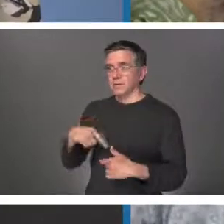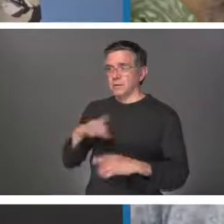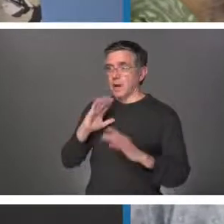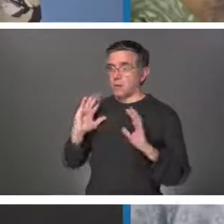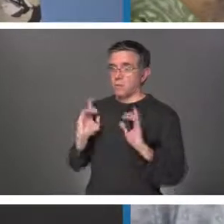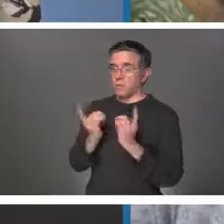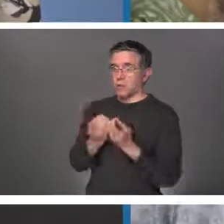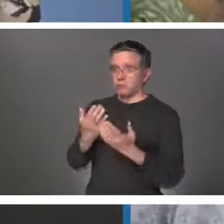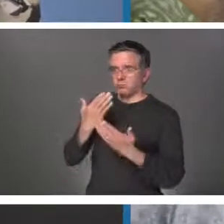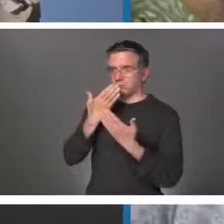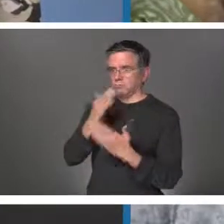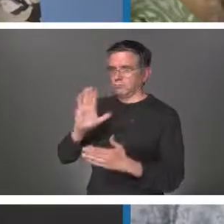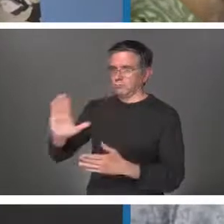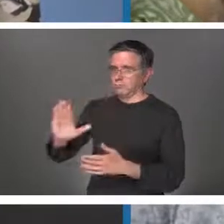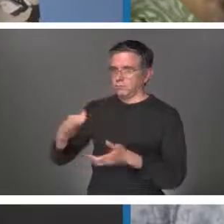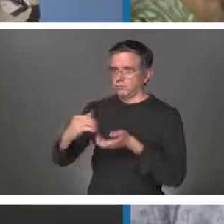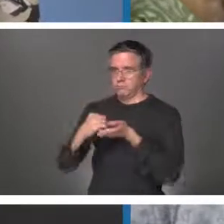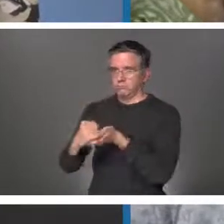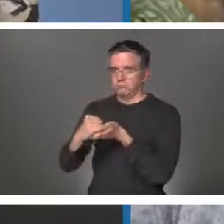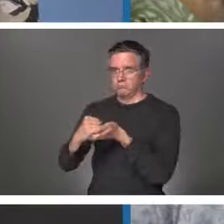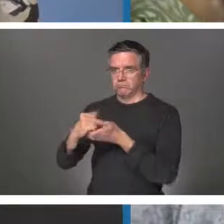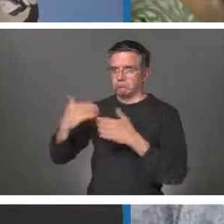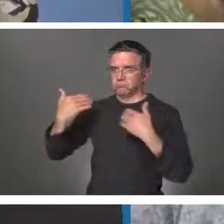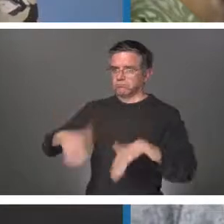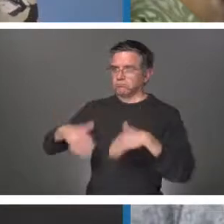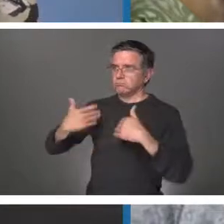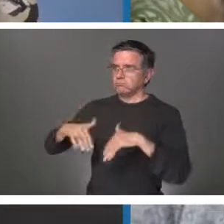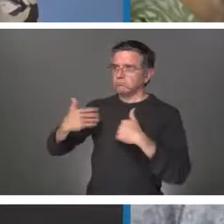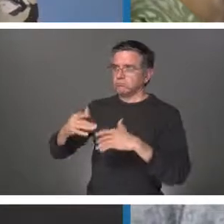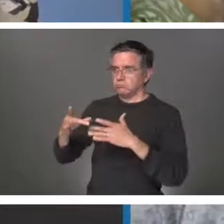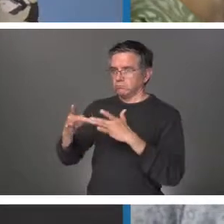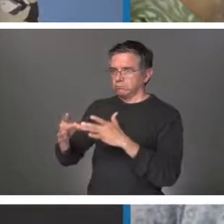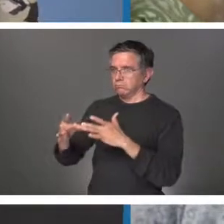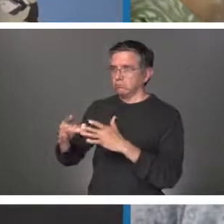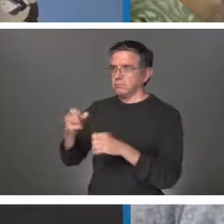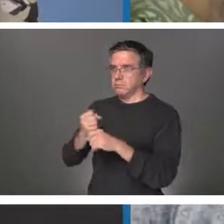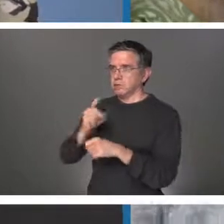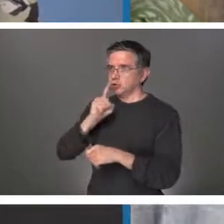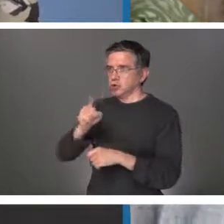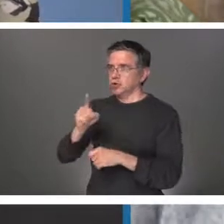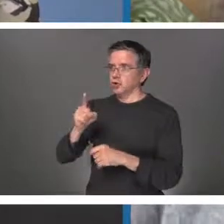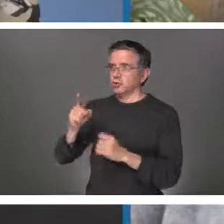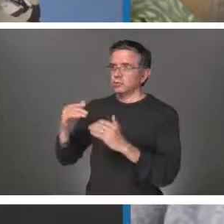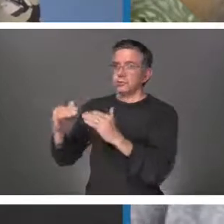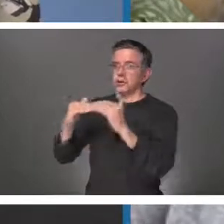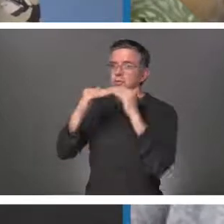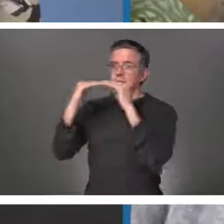and your leadership in making sure that equity is a prime and critical piece